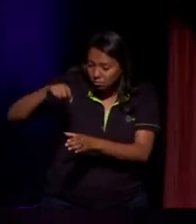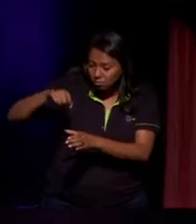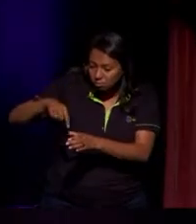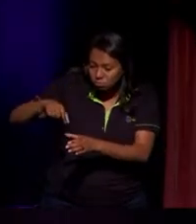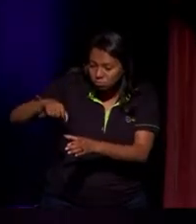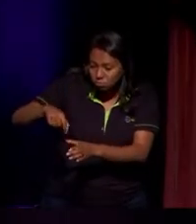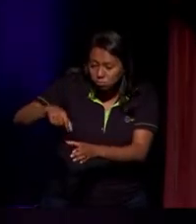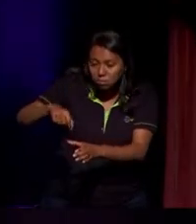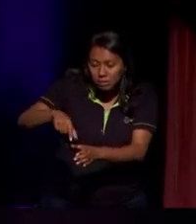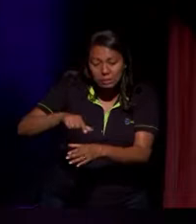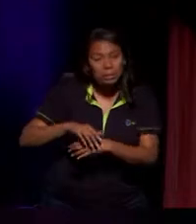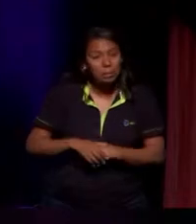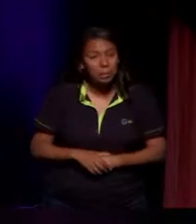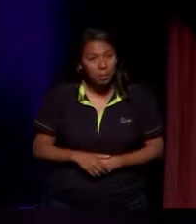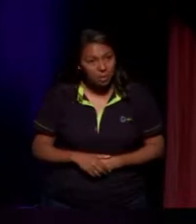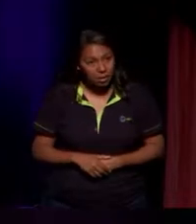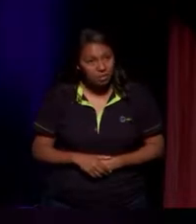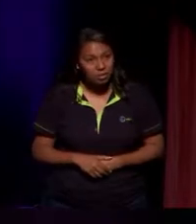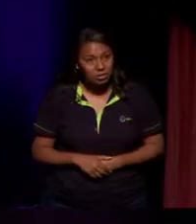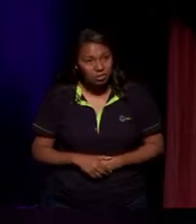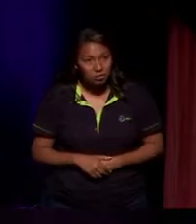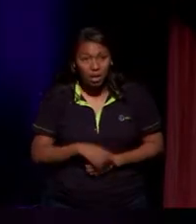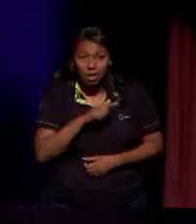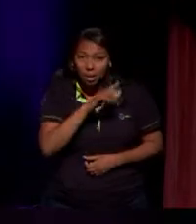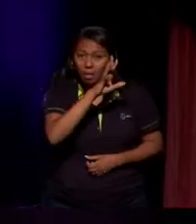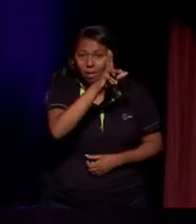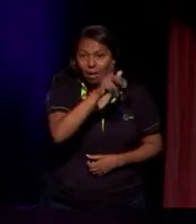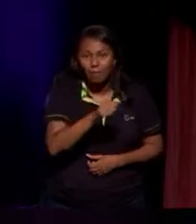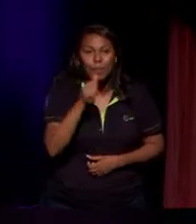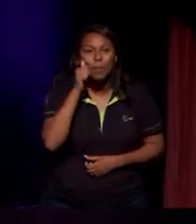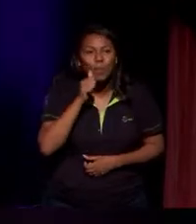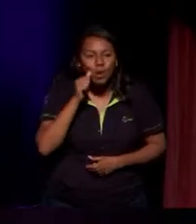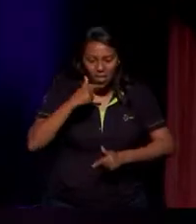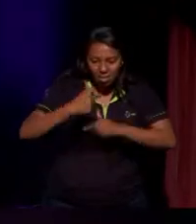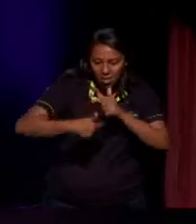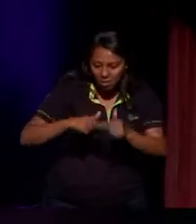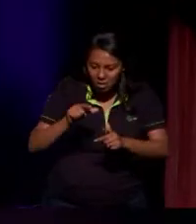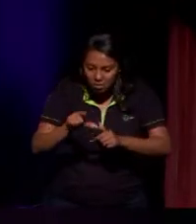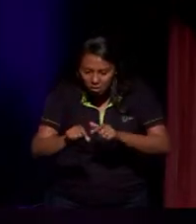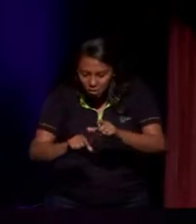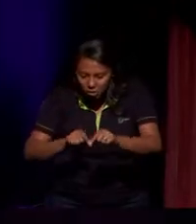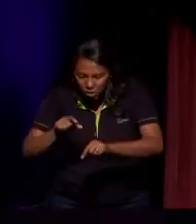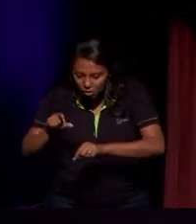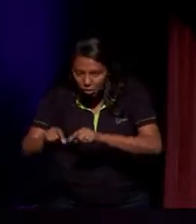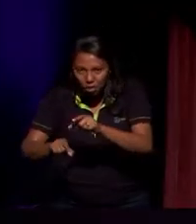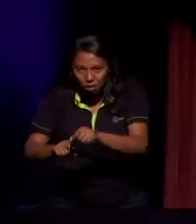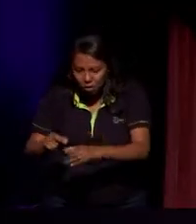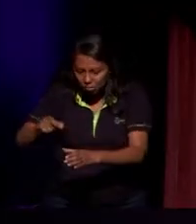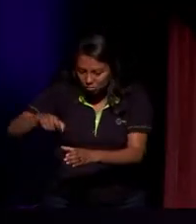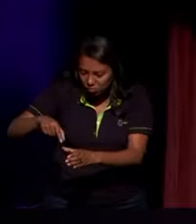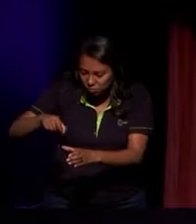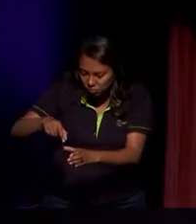are worked and selected by women, then this gentleman I was working